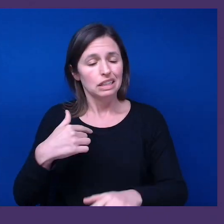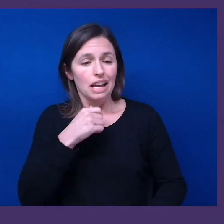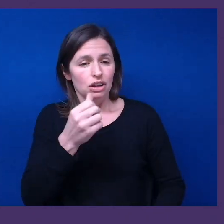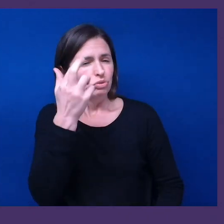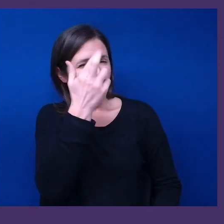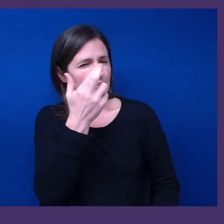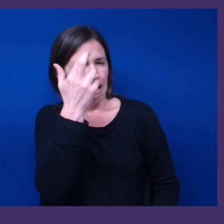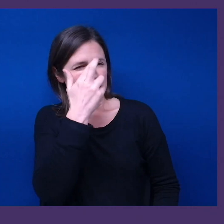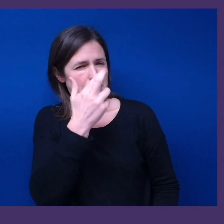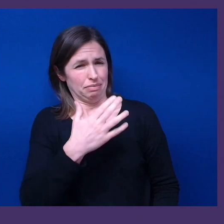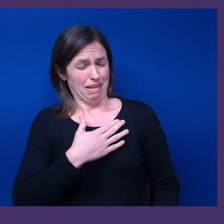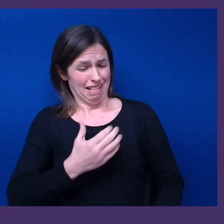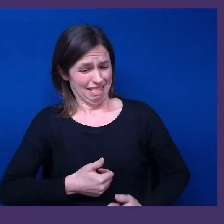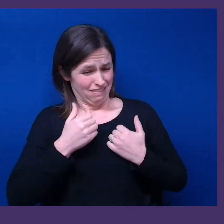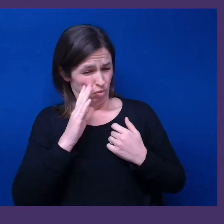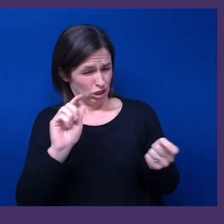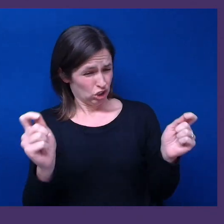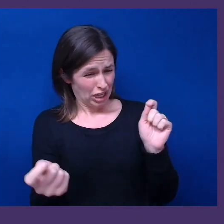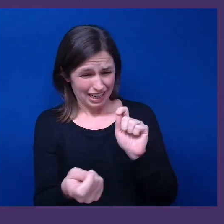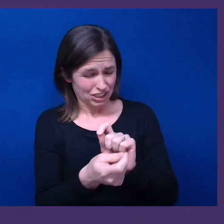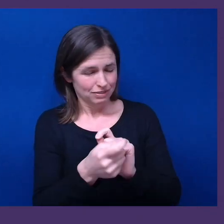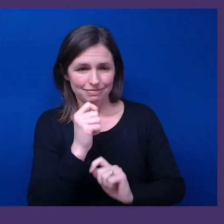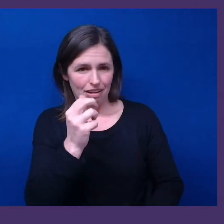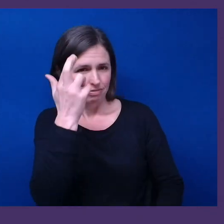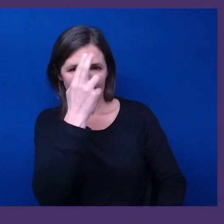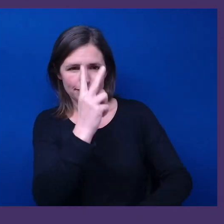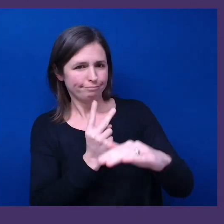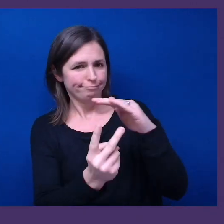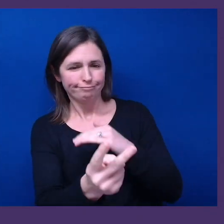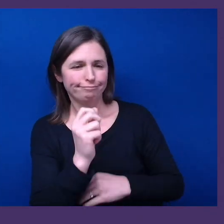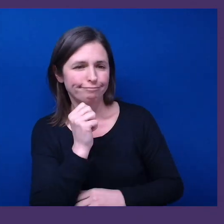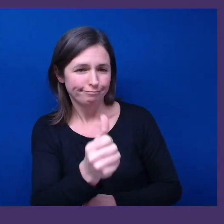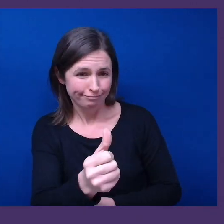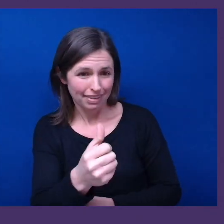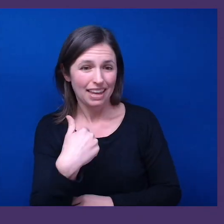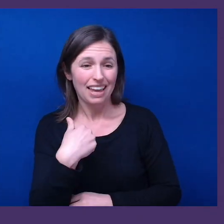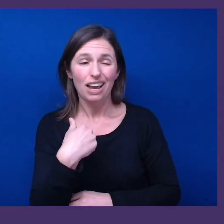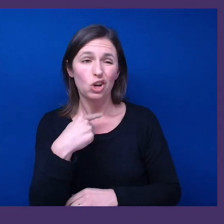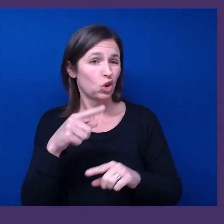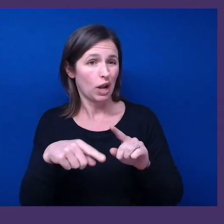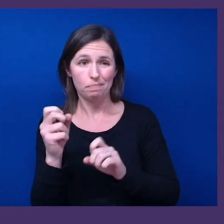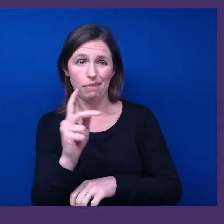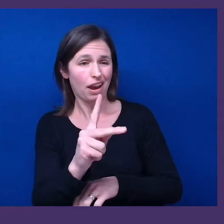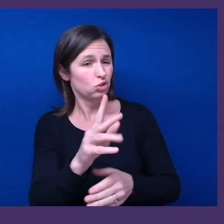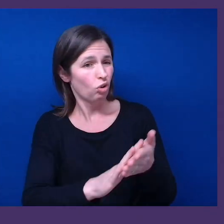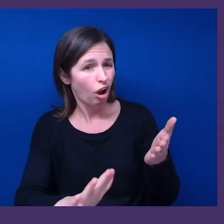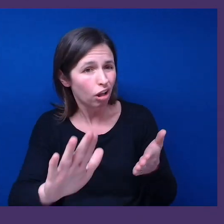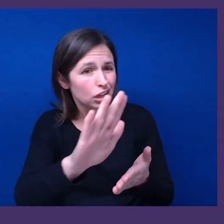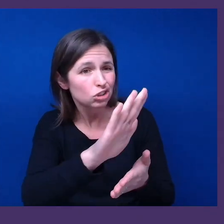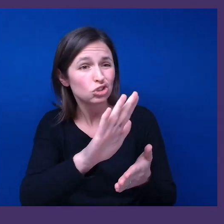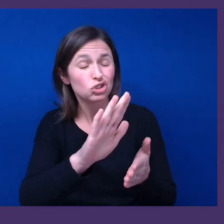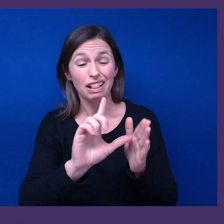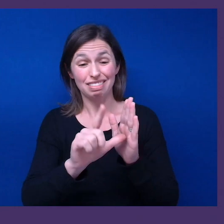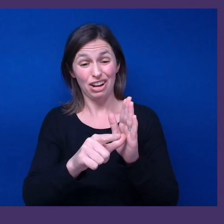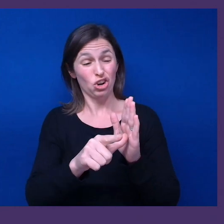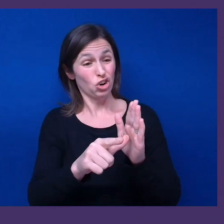I was unable to return to college, and later I ended up losing a job due to disability discrimination.